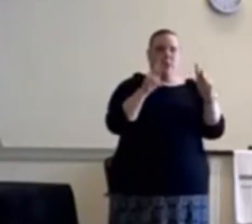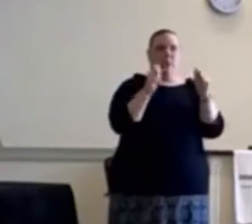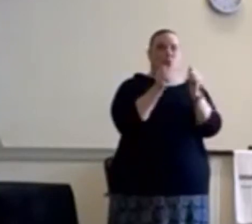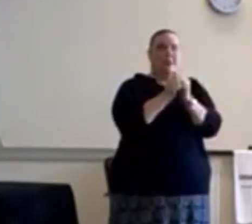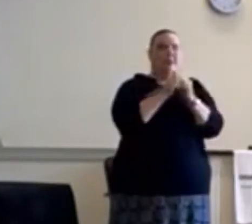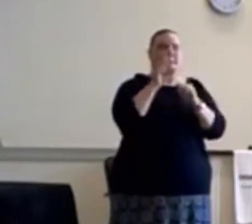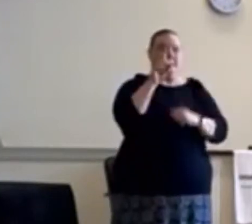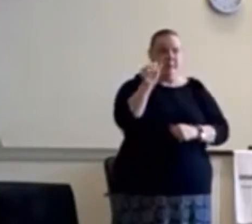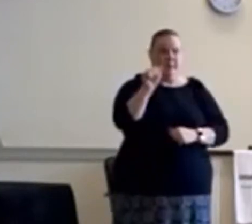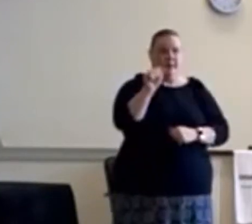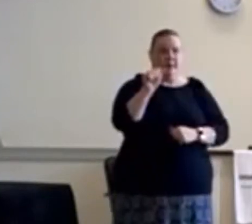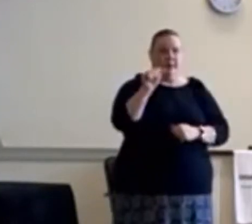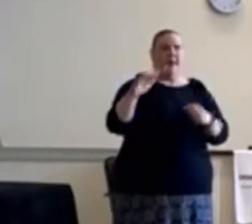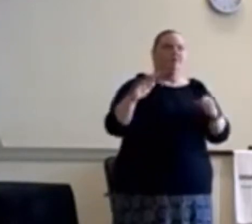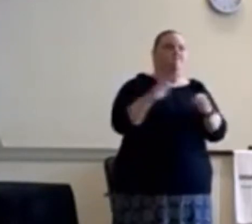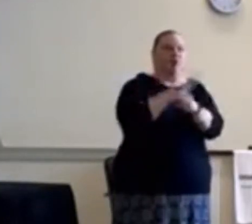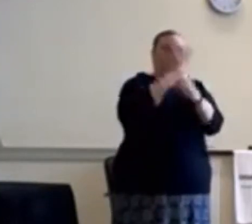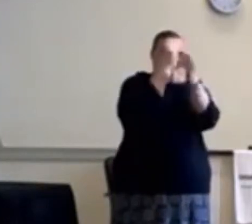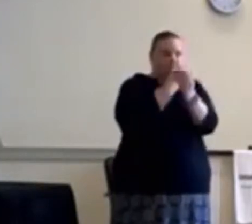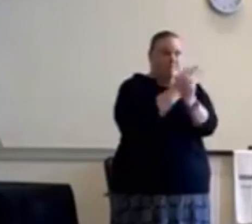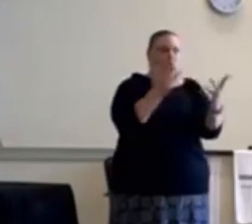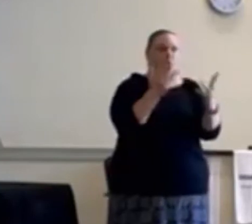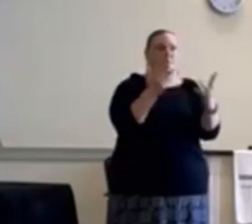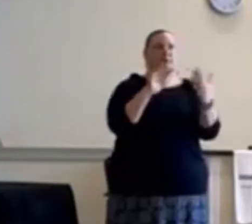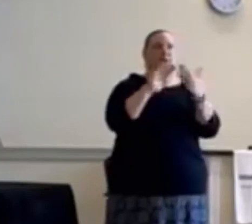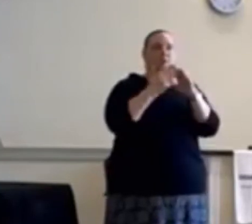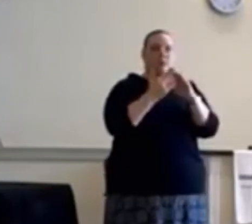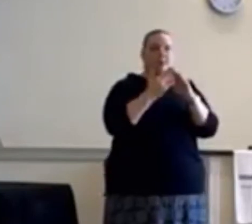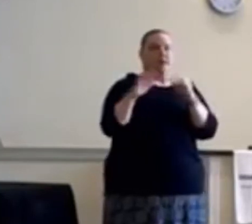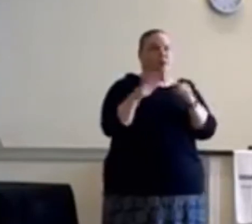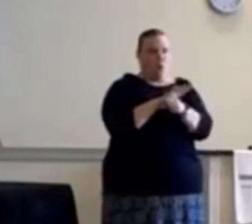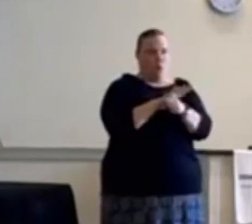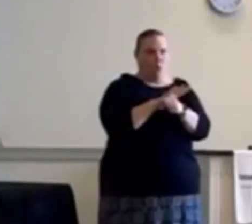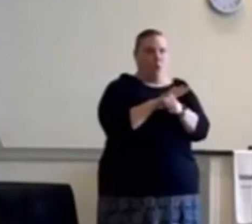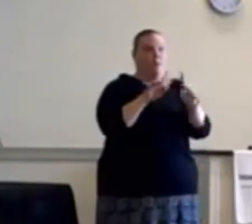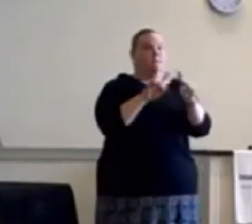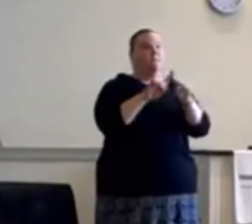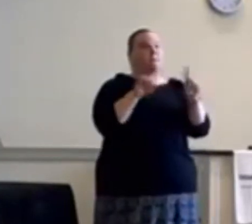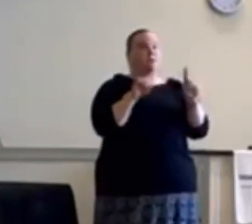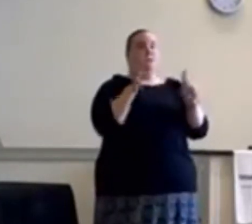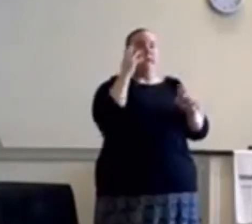and fully informed by the community as a whole. Experience has shown us that these